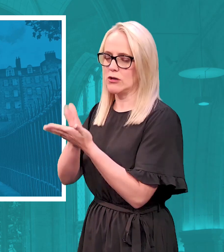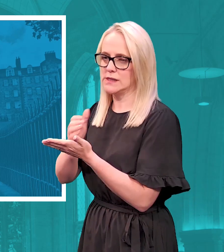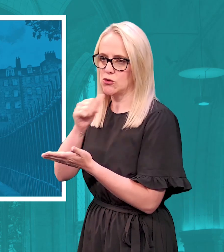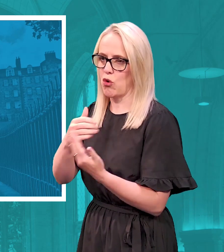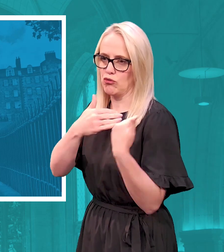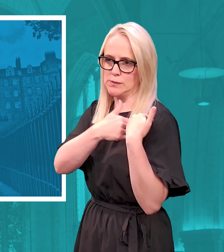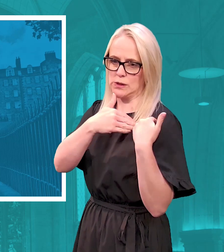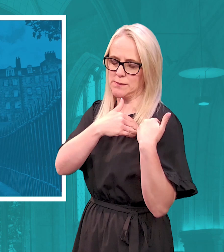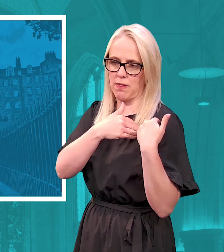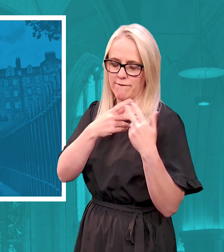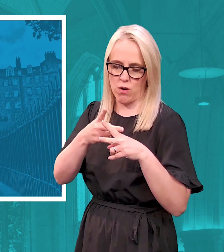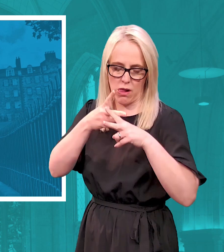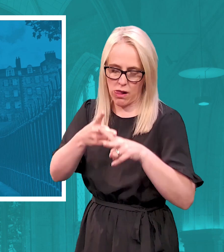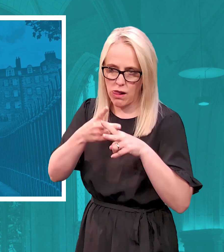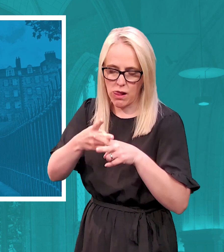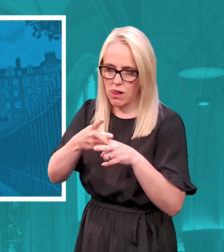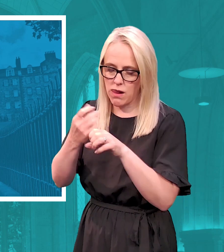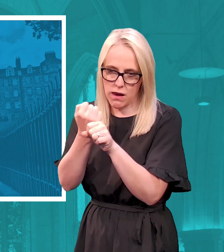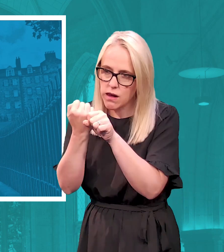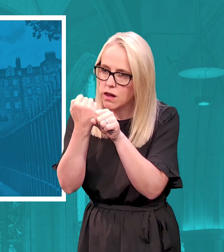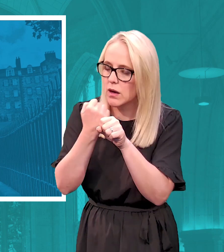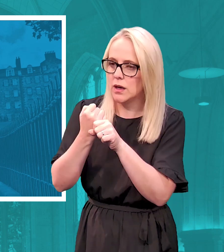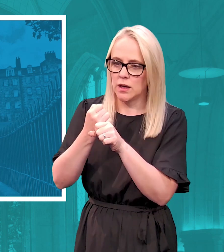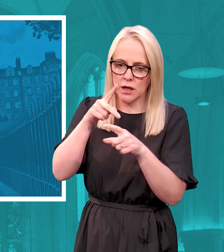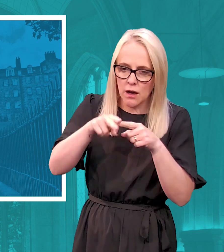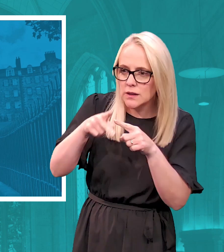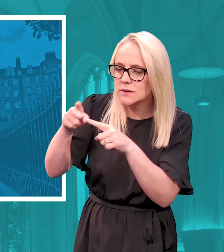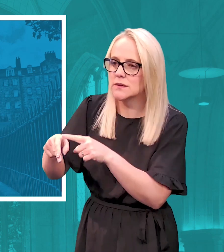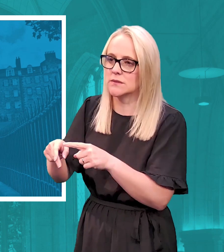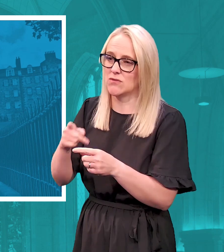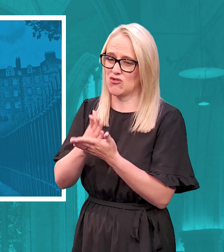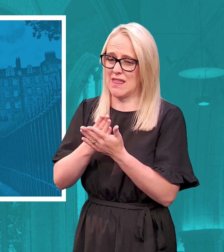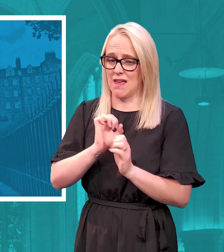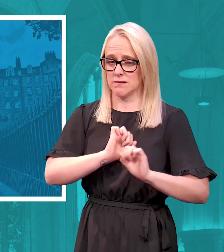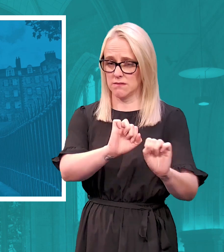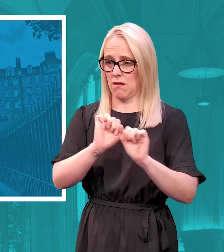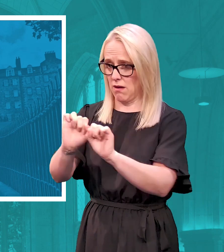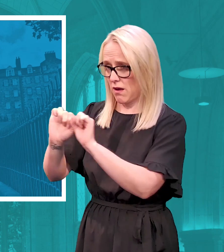That's the Presbytery's job. But we can help, and so, we're very glad